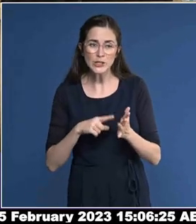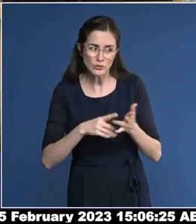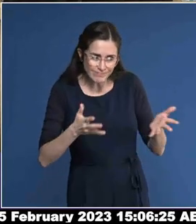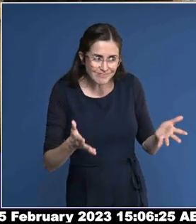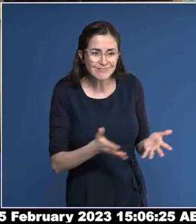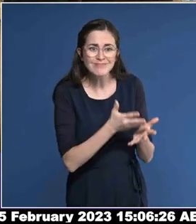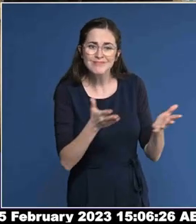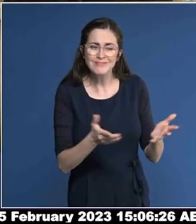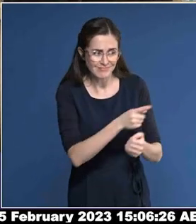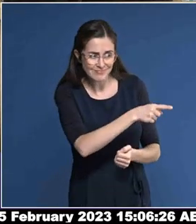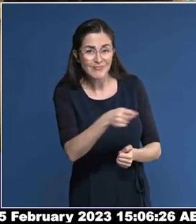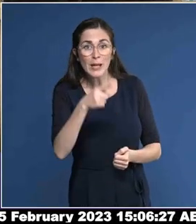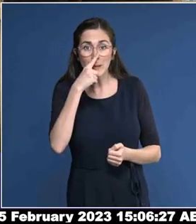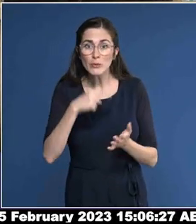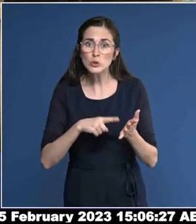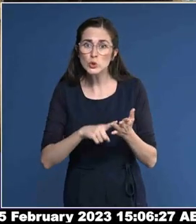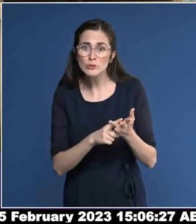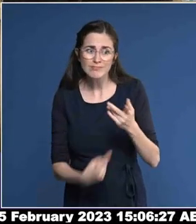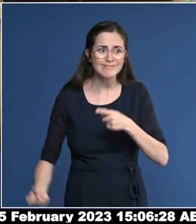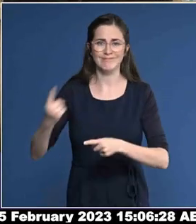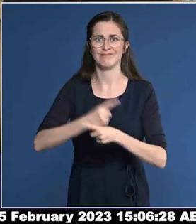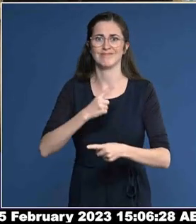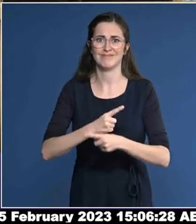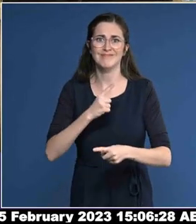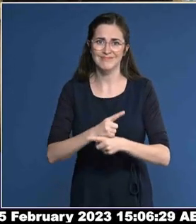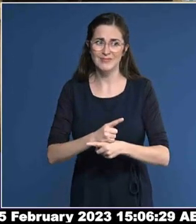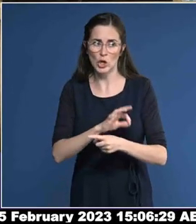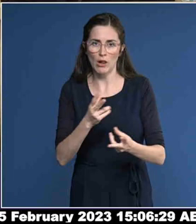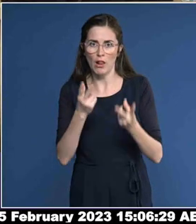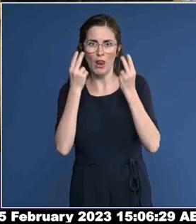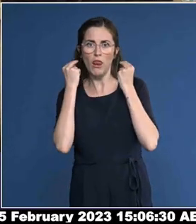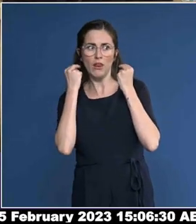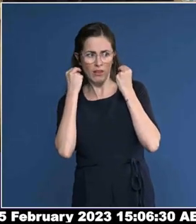The second point, which I think is important, is around the opportunity potentially for the